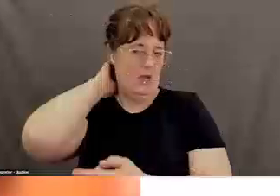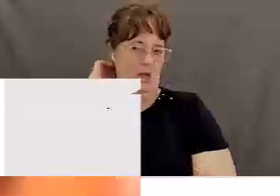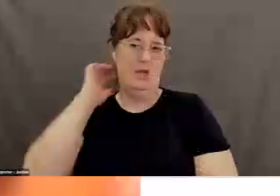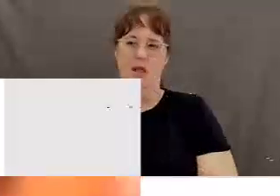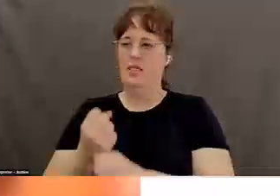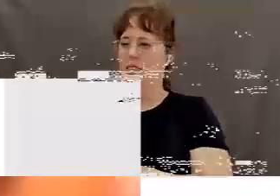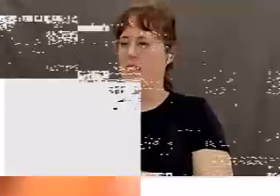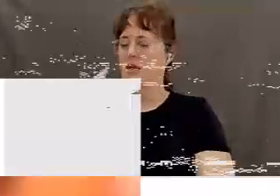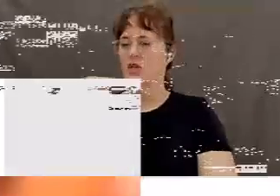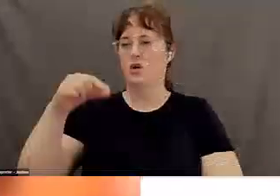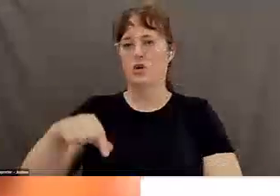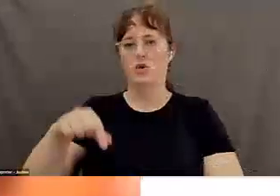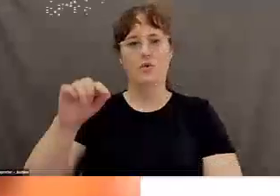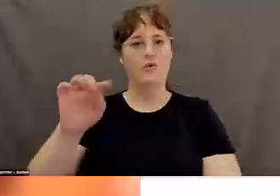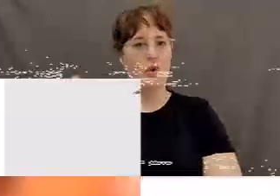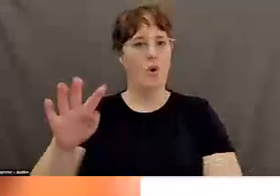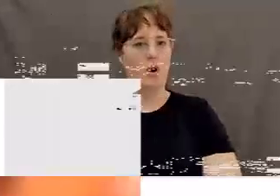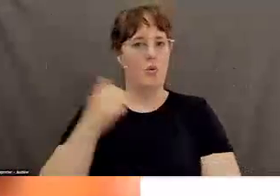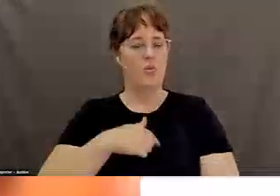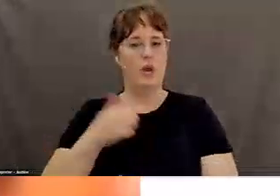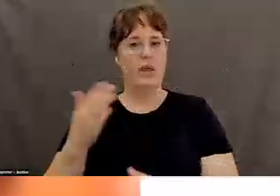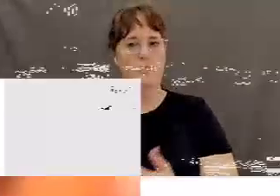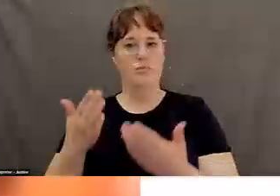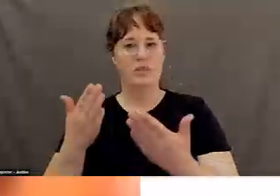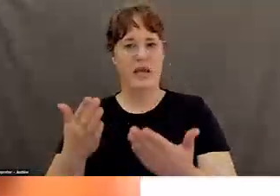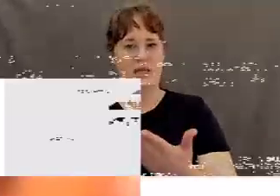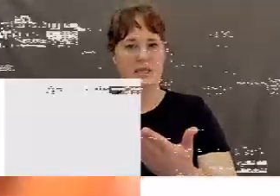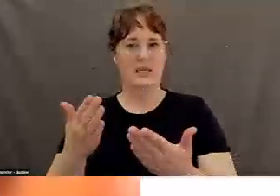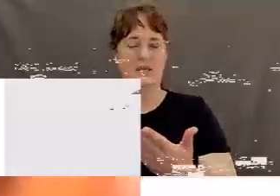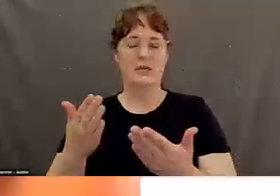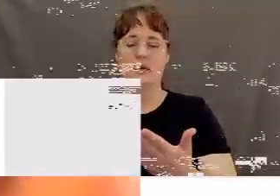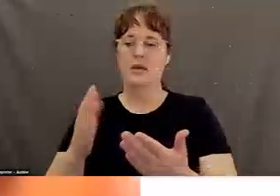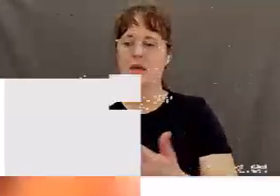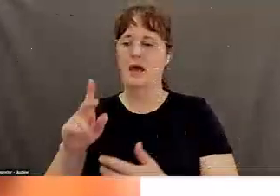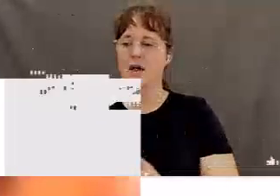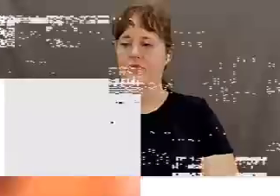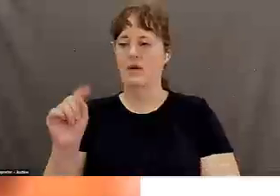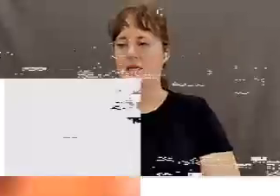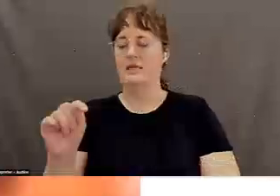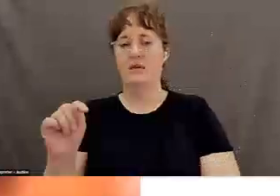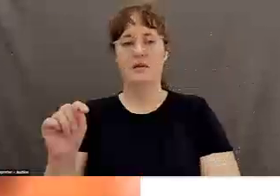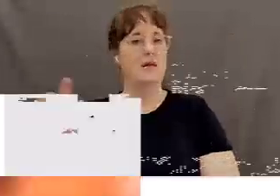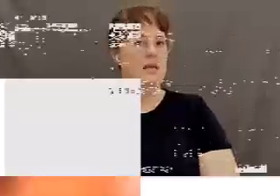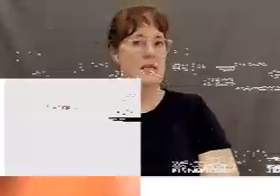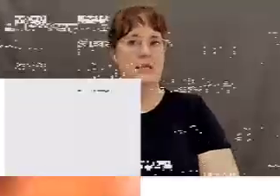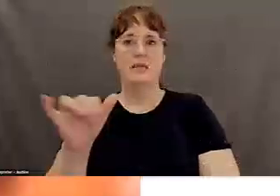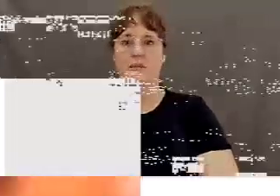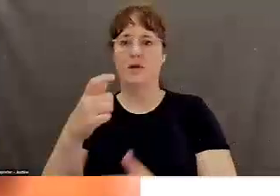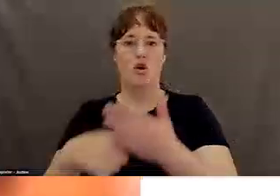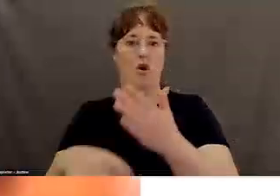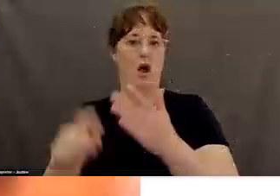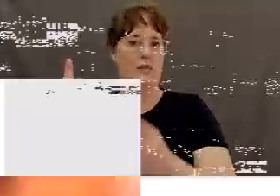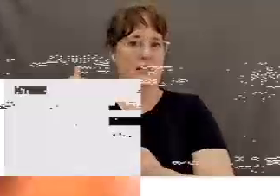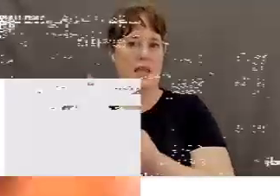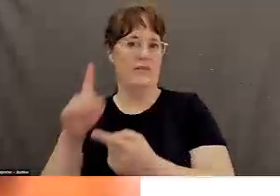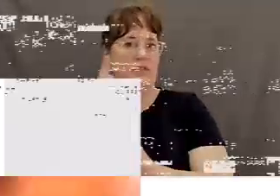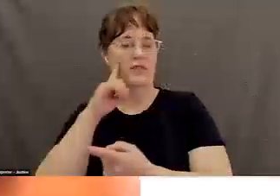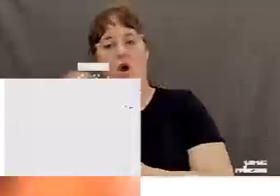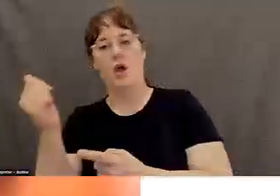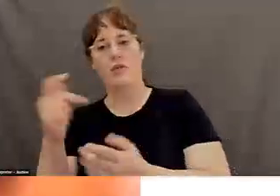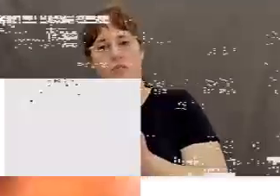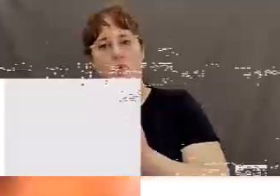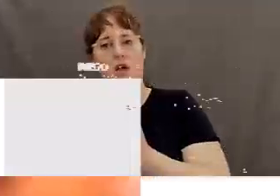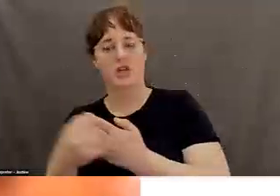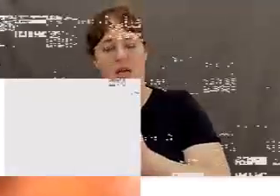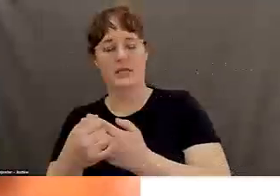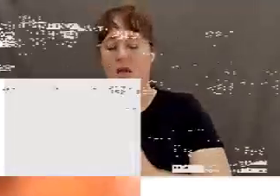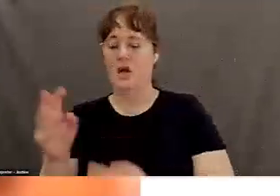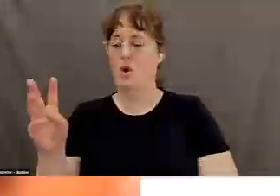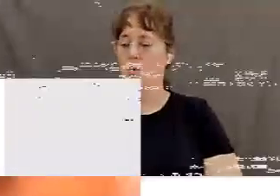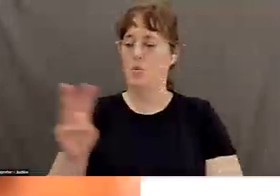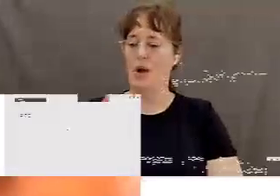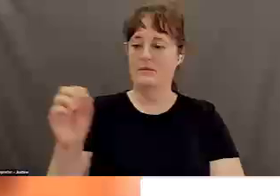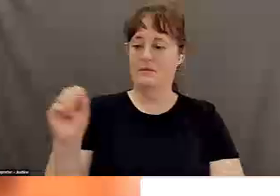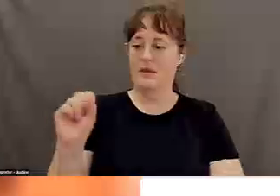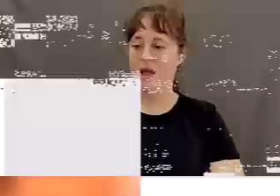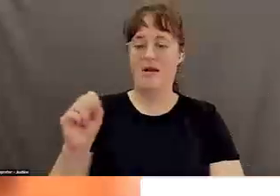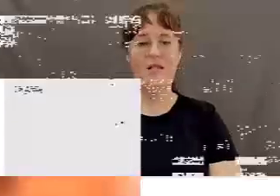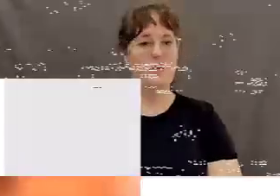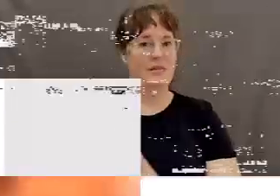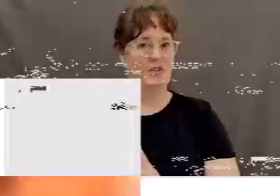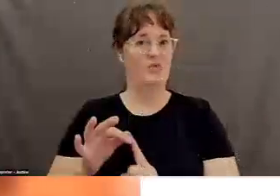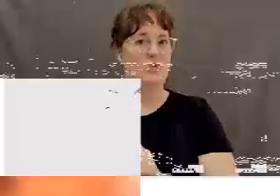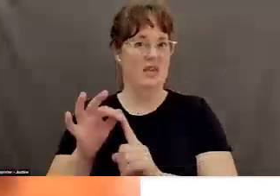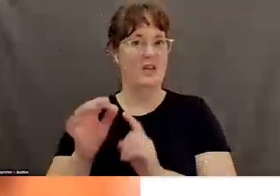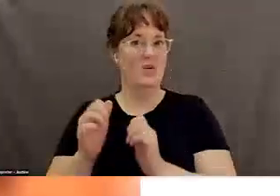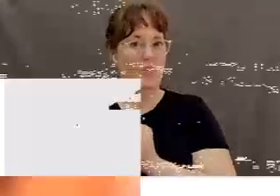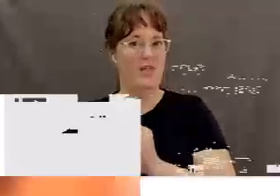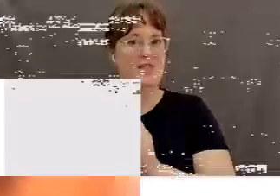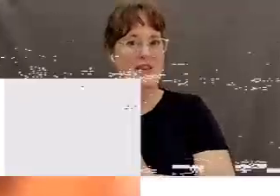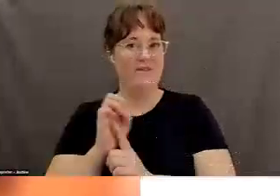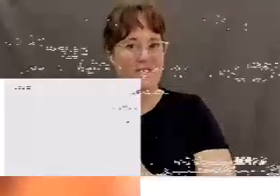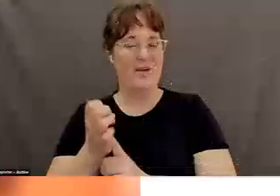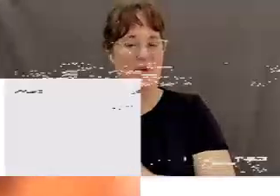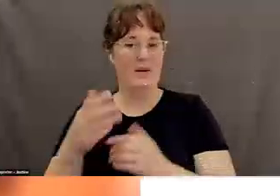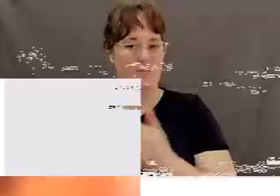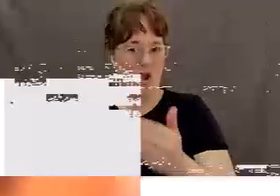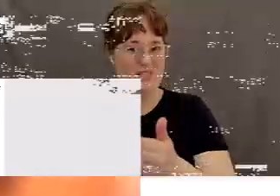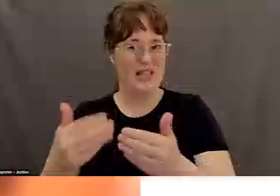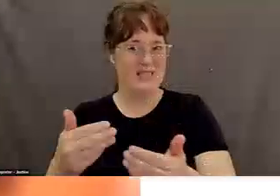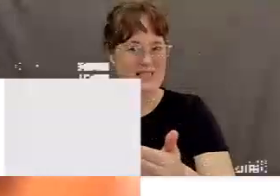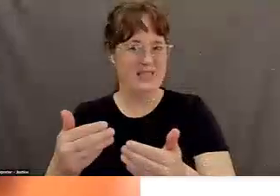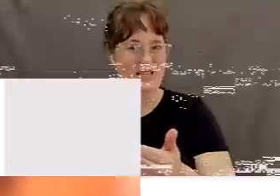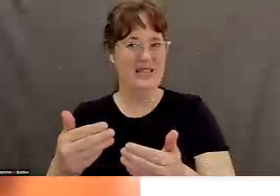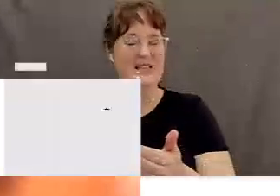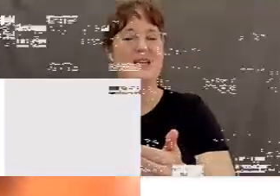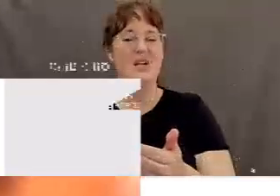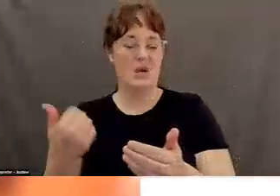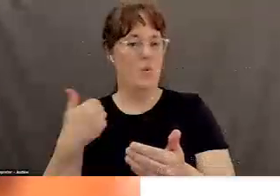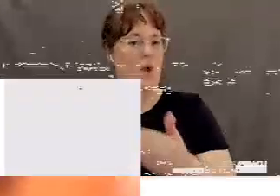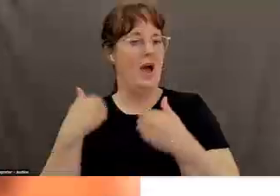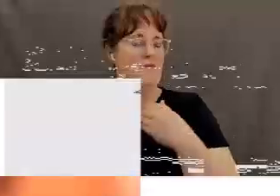Boardroom: presented on Everett, I think. So there are very similar cost savings for the other projects that have been identified. West Seattle is, as I said, unique in the environmental process. We're out of it, and so we have a little bit more flexibility, to explore our options.